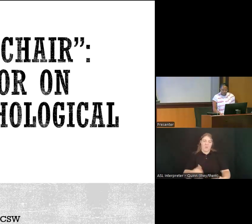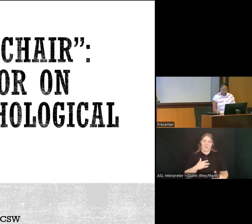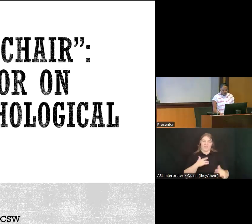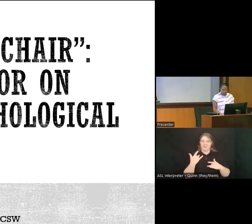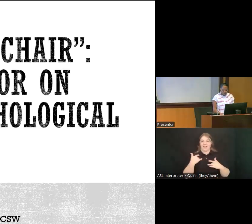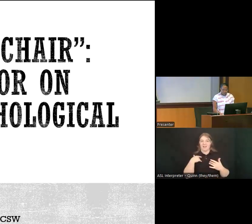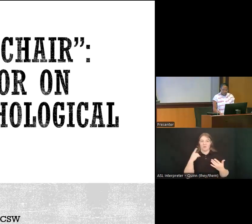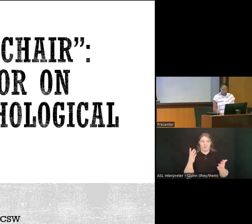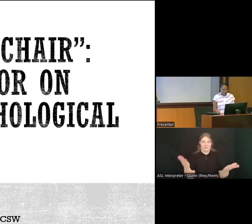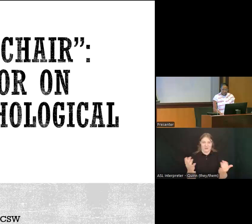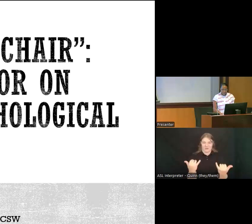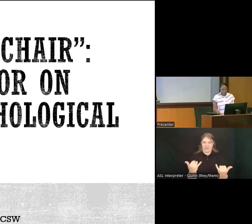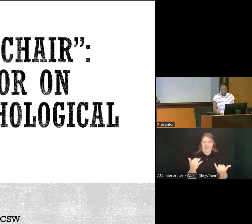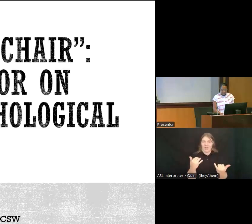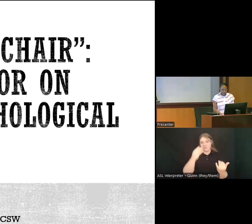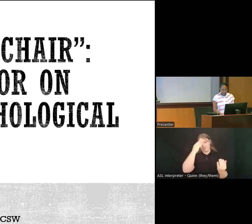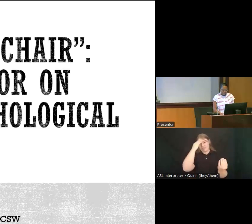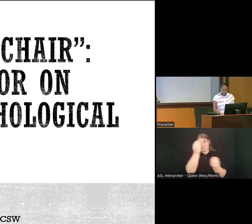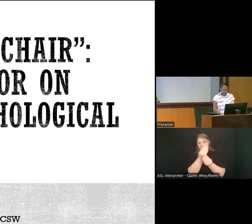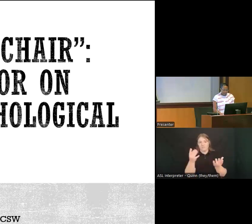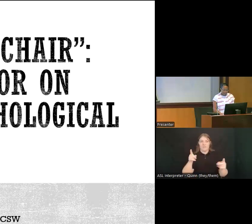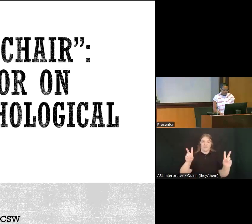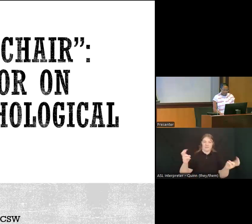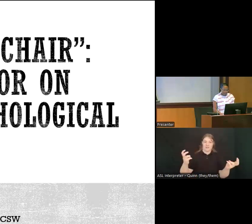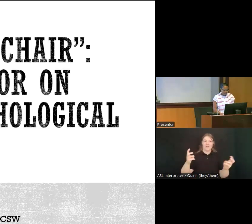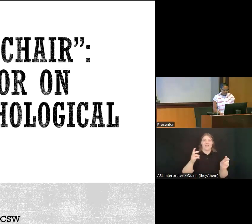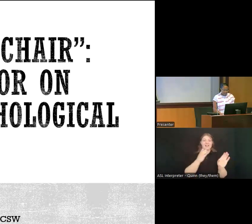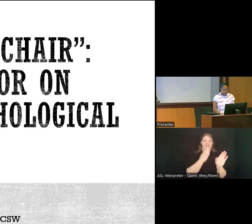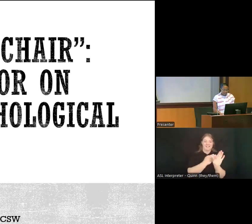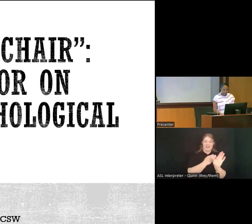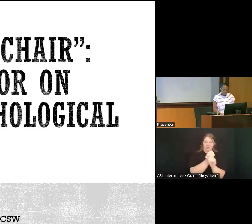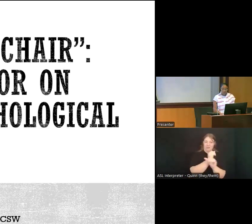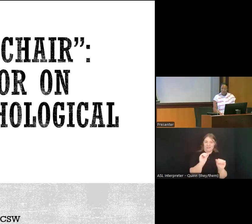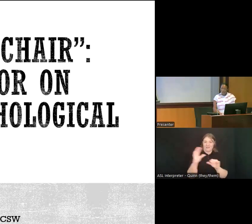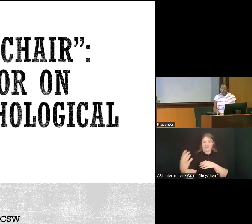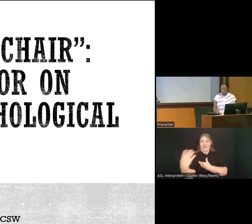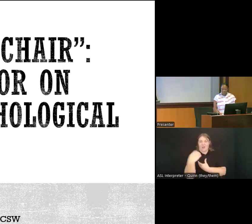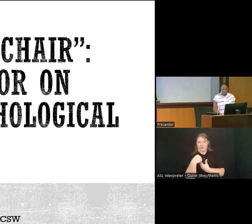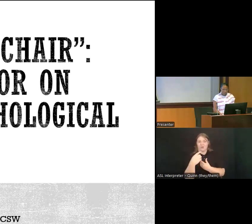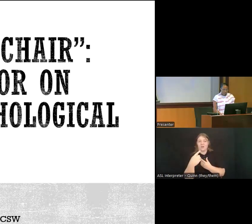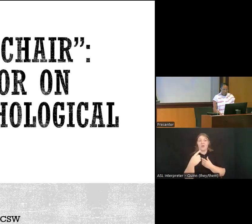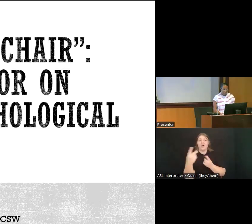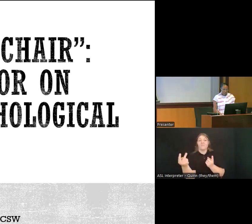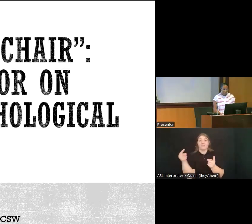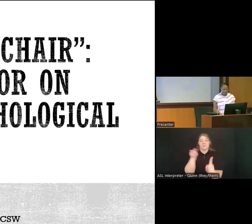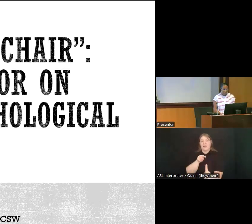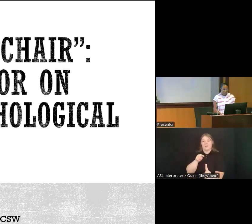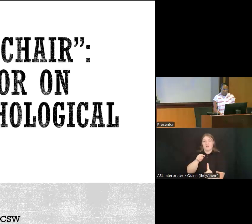talk about this this topic psychological safety and inclusion from the perspective of clinicians